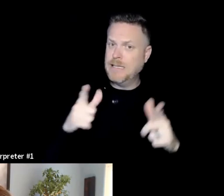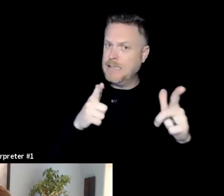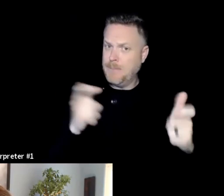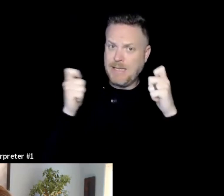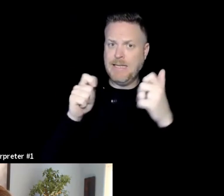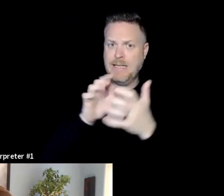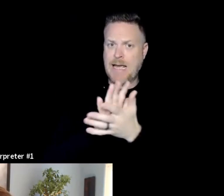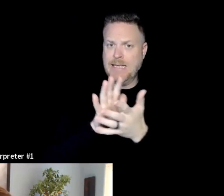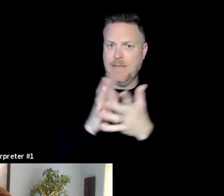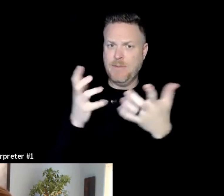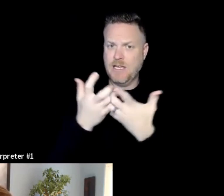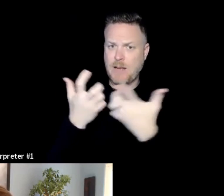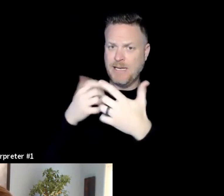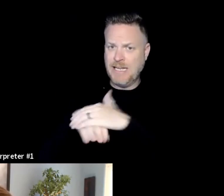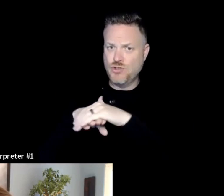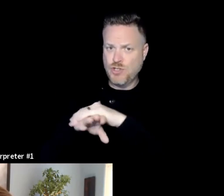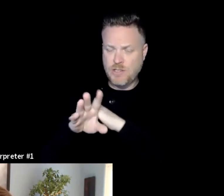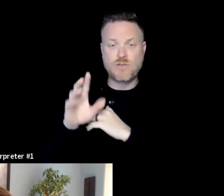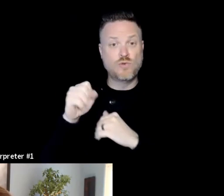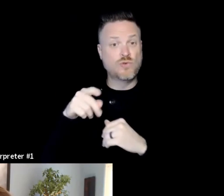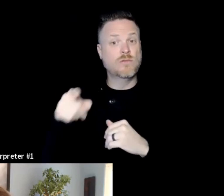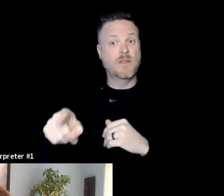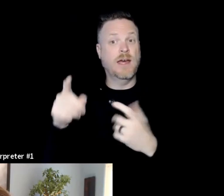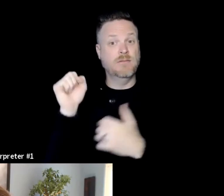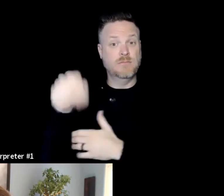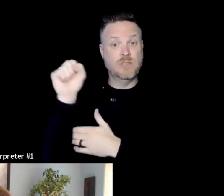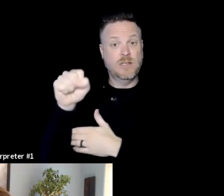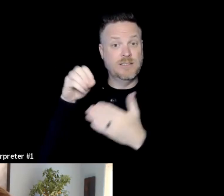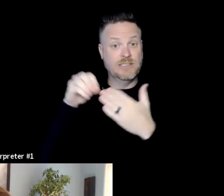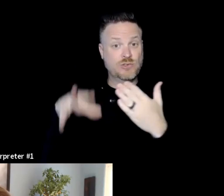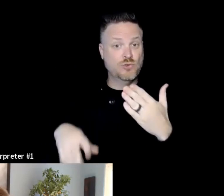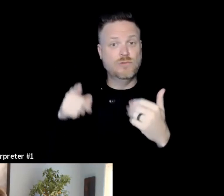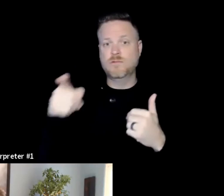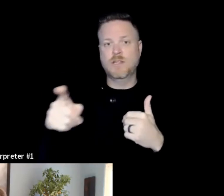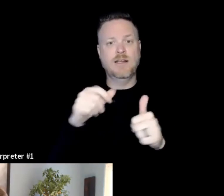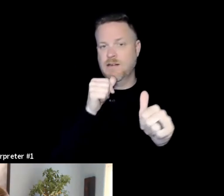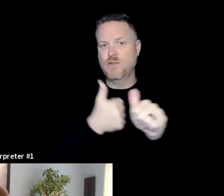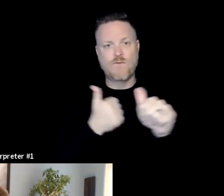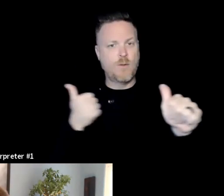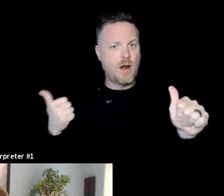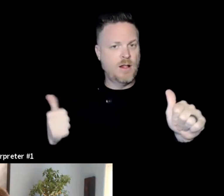accommodations so that that concussed student does not fall behind and suffer lifelong,